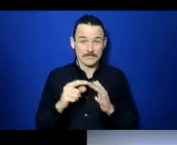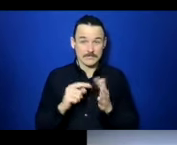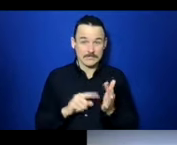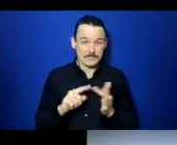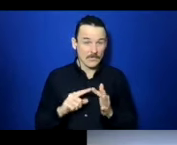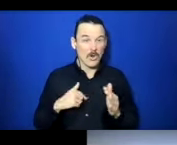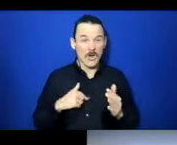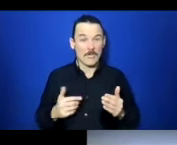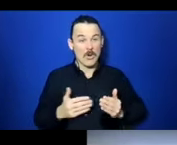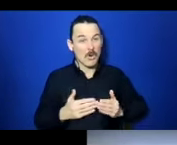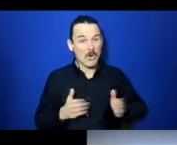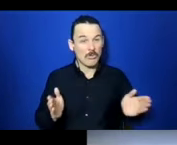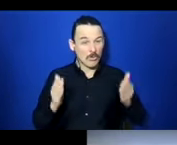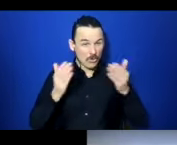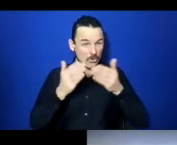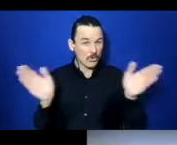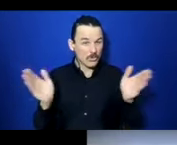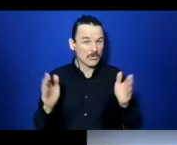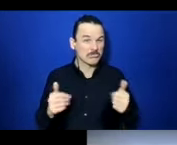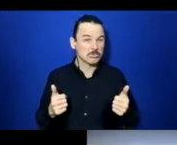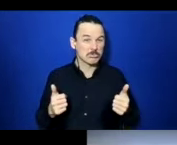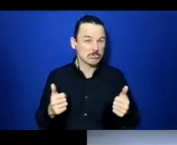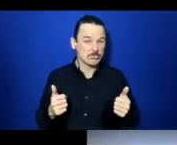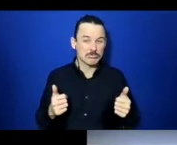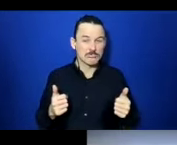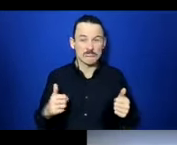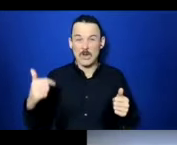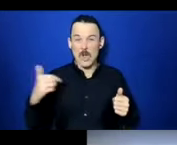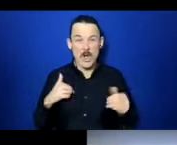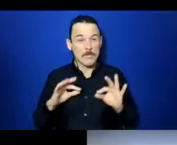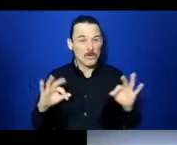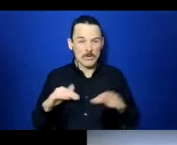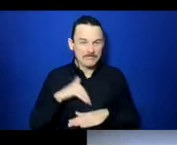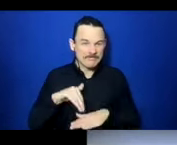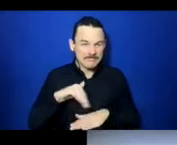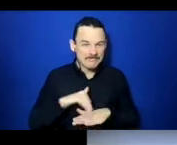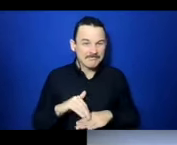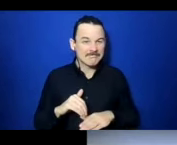I’m doing because again I don't I’m not doing anything wrong but I will say that that that